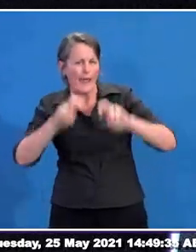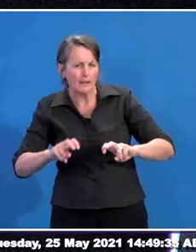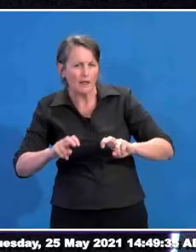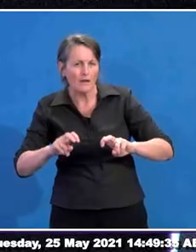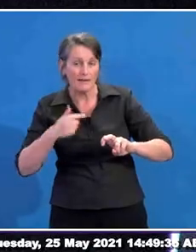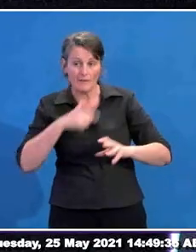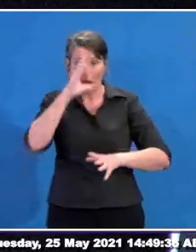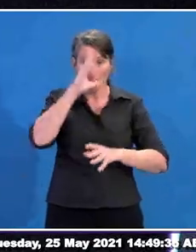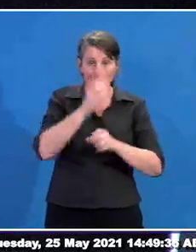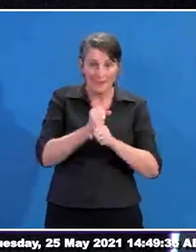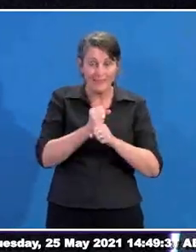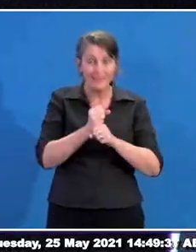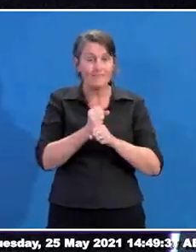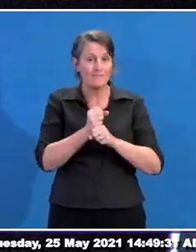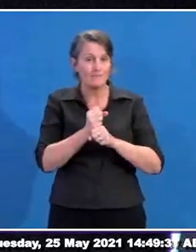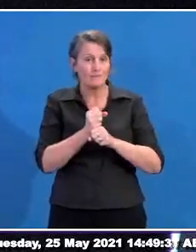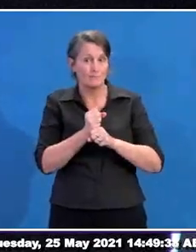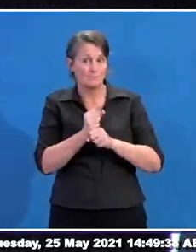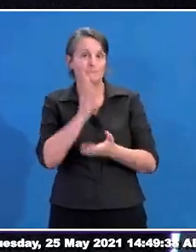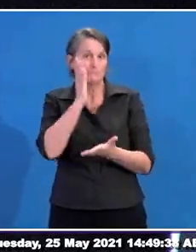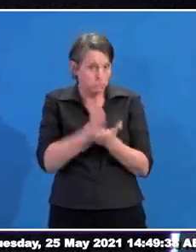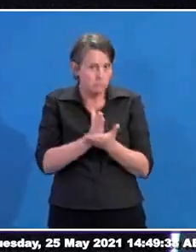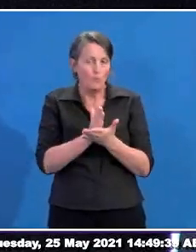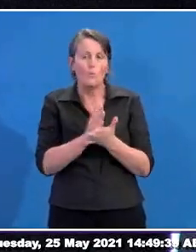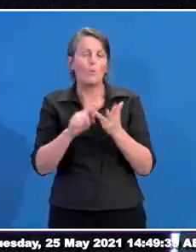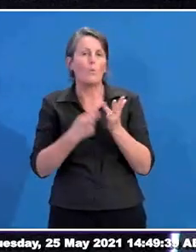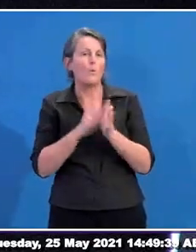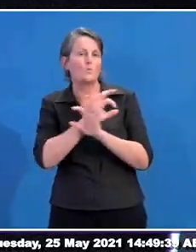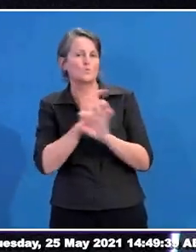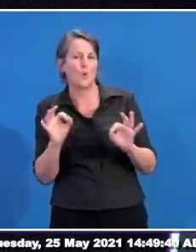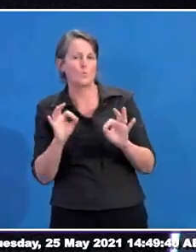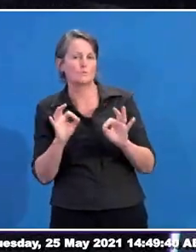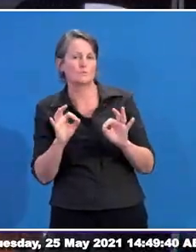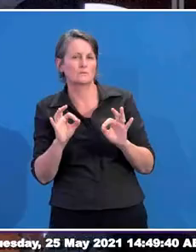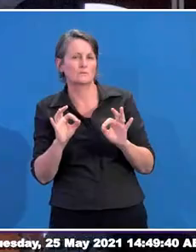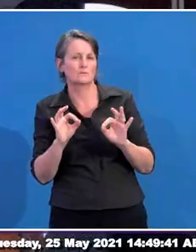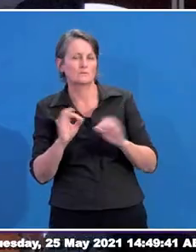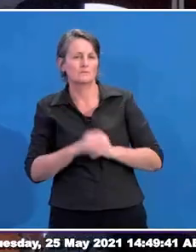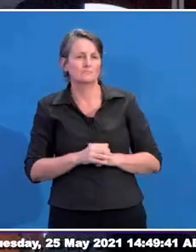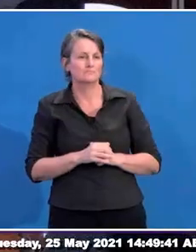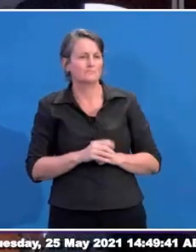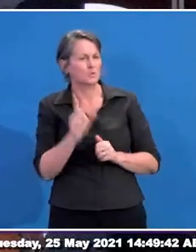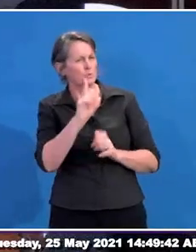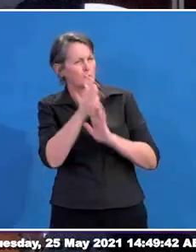can be sustained or not sustained. What do those words mean? What do they mean to you? How do you use those words?